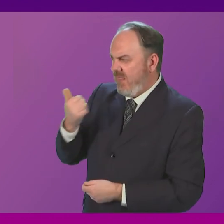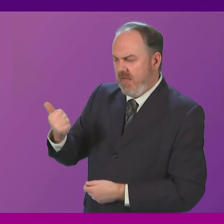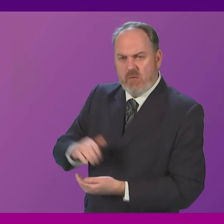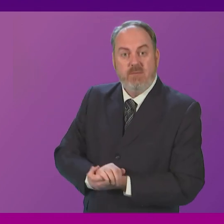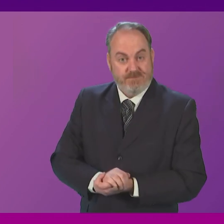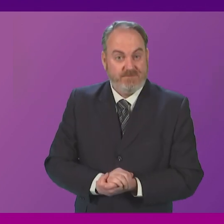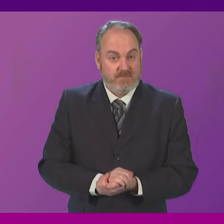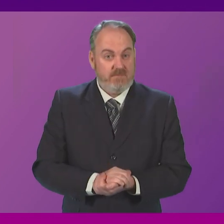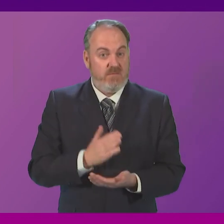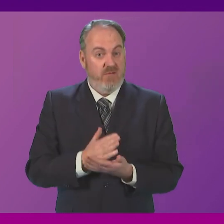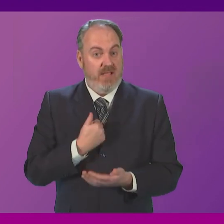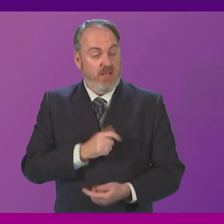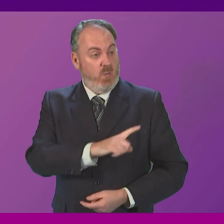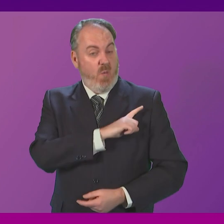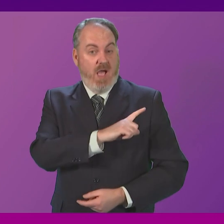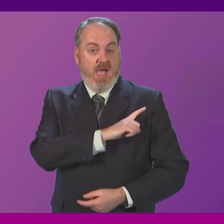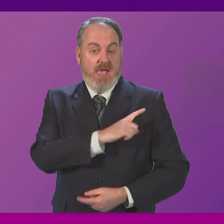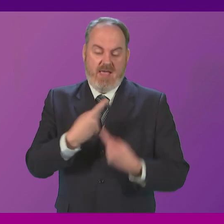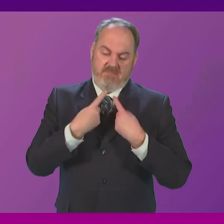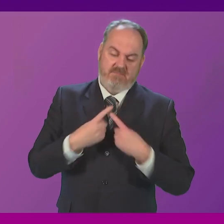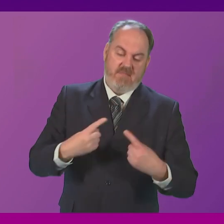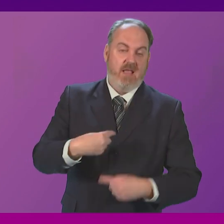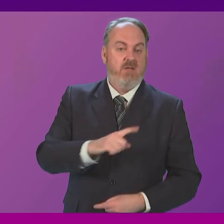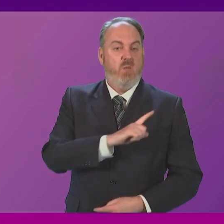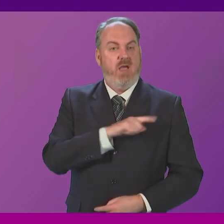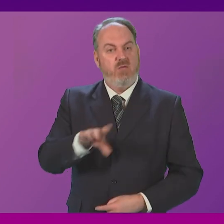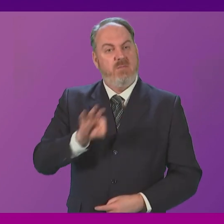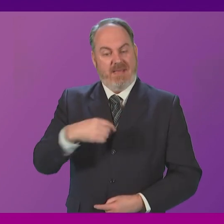I rise to speak to my candidacy for the office of First Minister of Scotland.